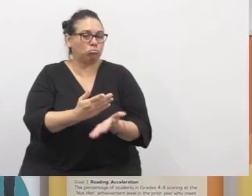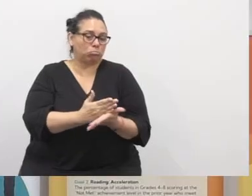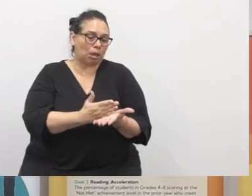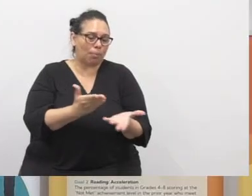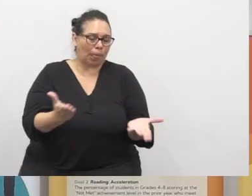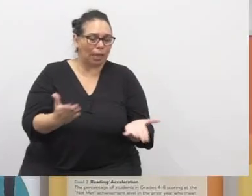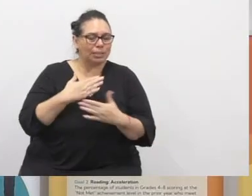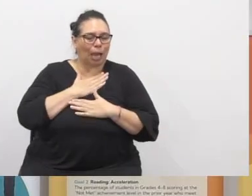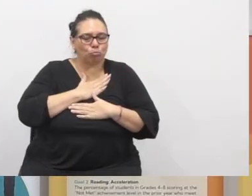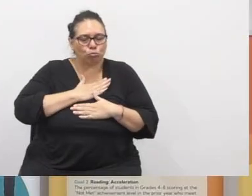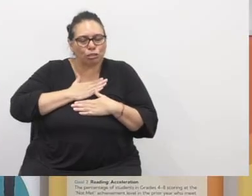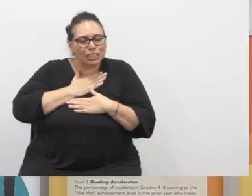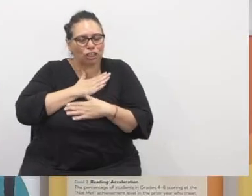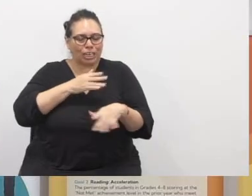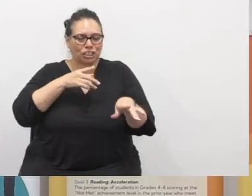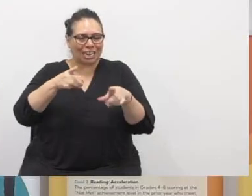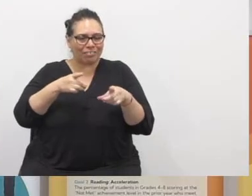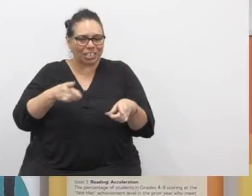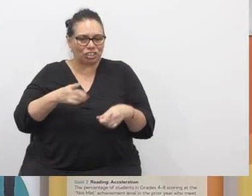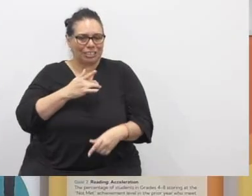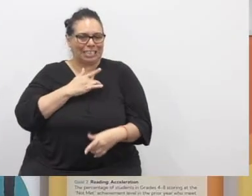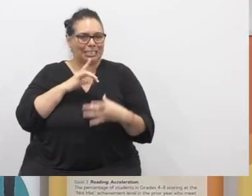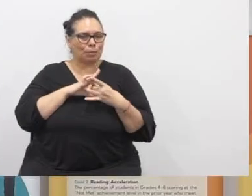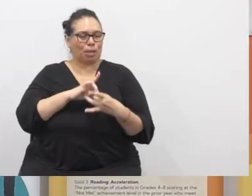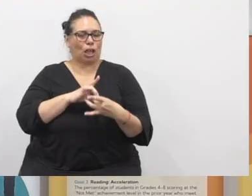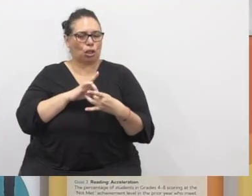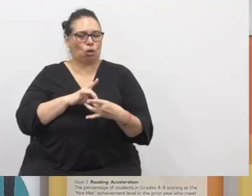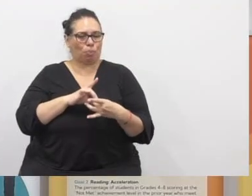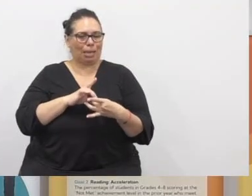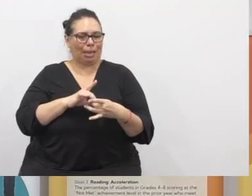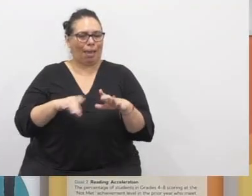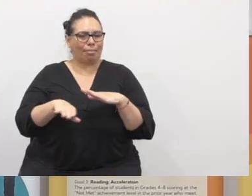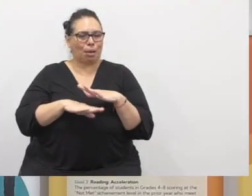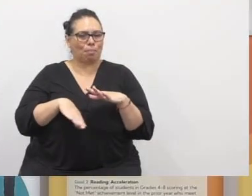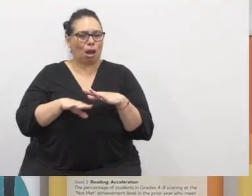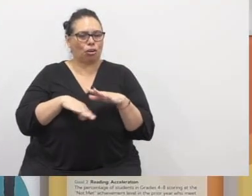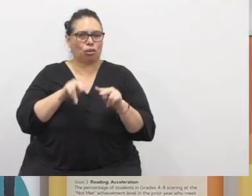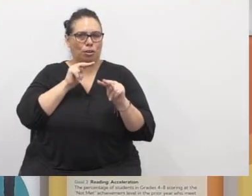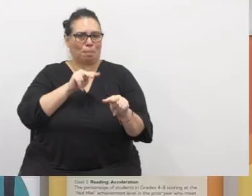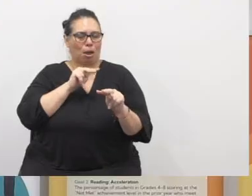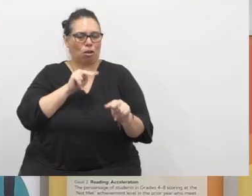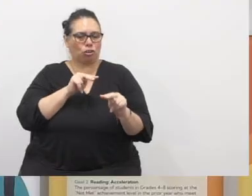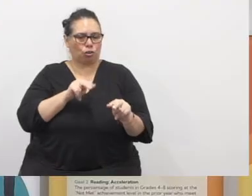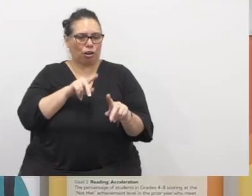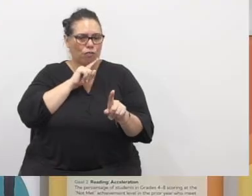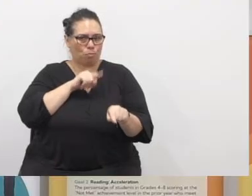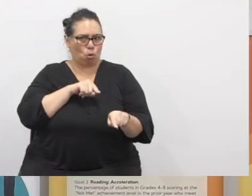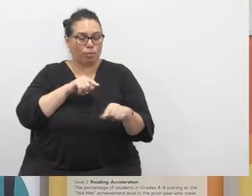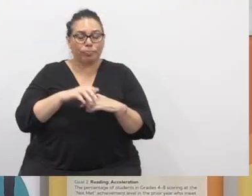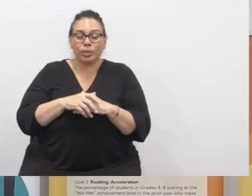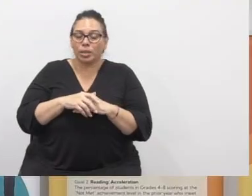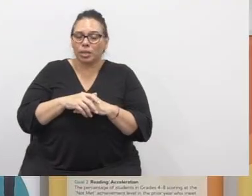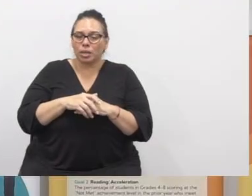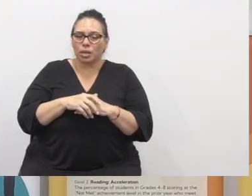I appreciate the definition of sense of belonging at the bottom of the monitoring report. And we were just sort of spitballing like,